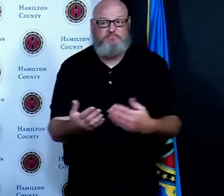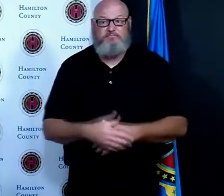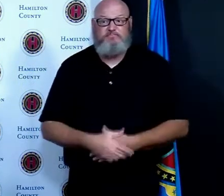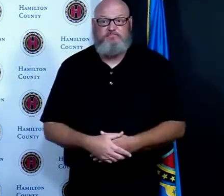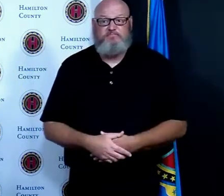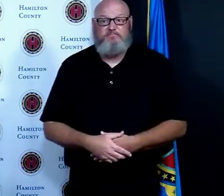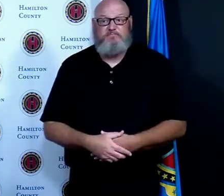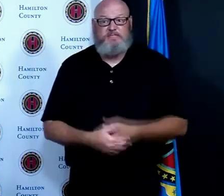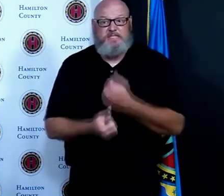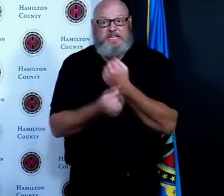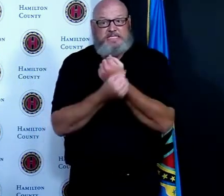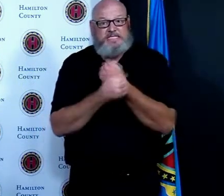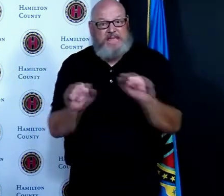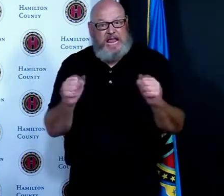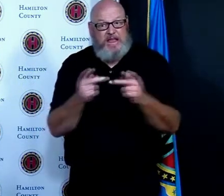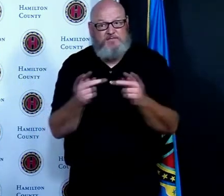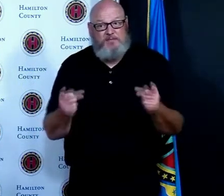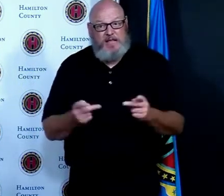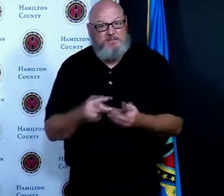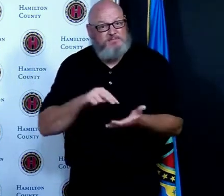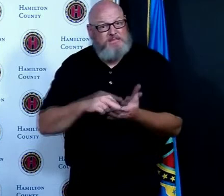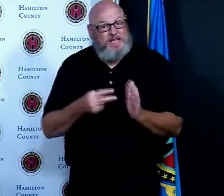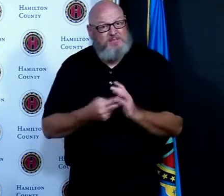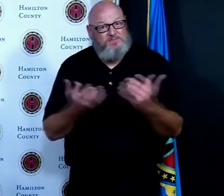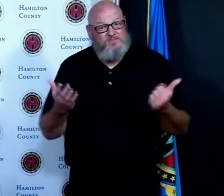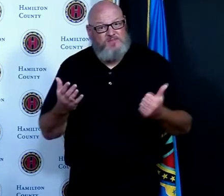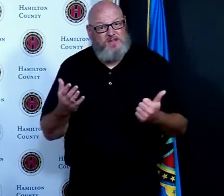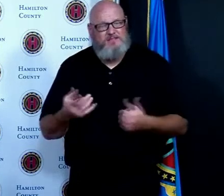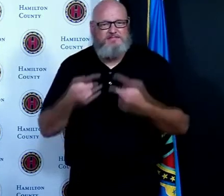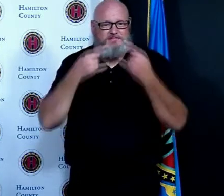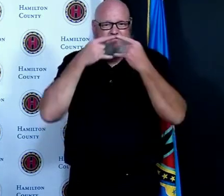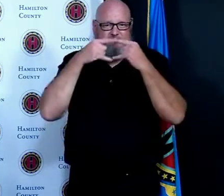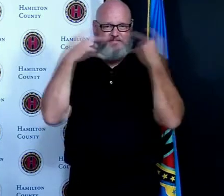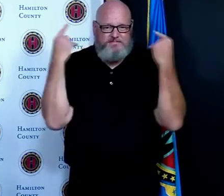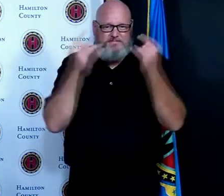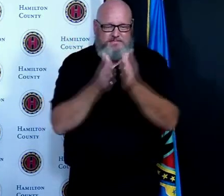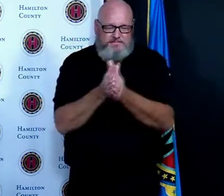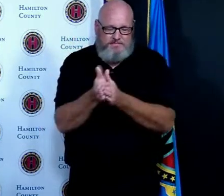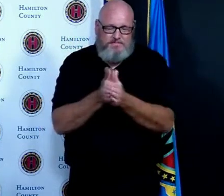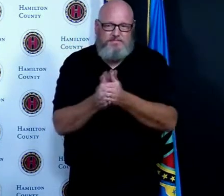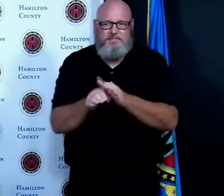if people are following the rules the virus won't spread you drop your guard the virus can spread